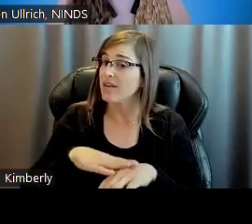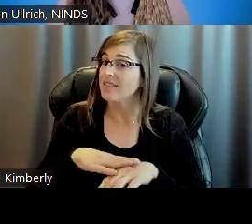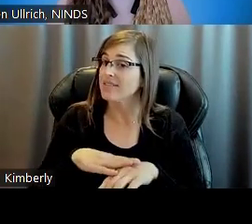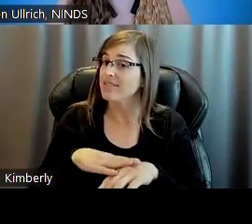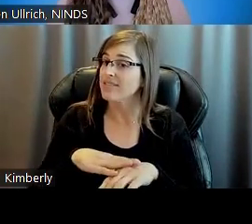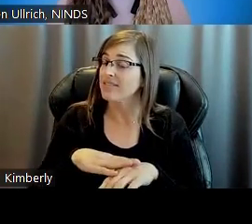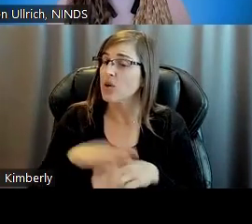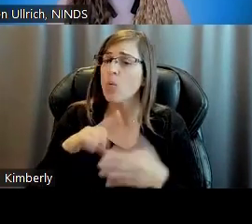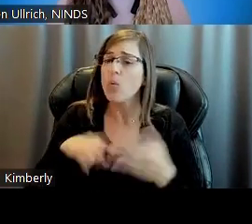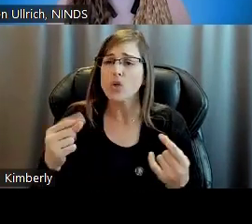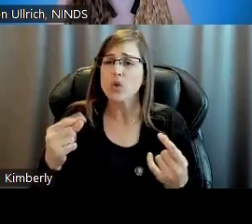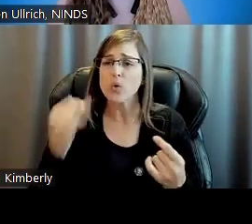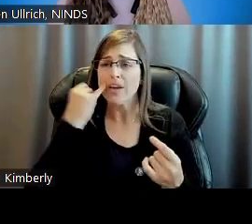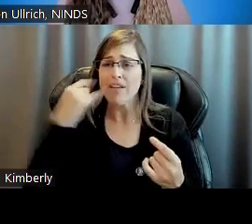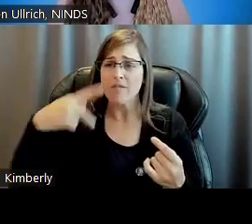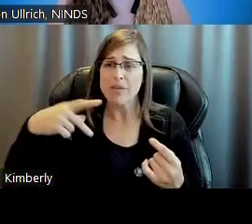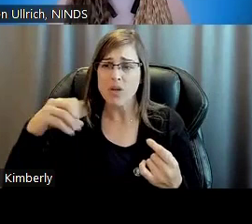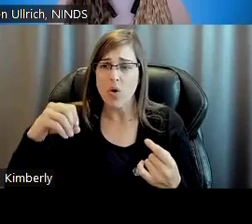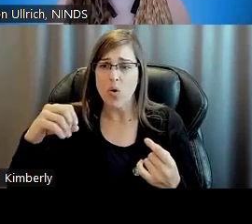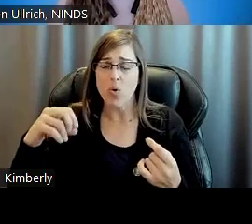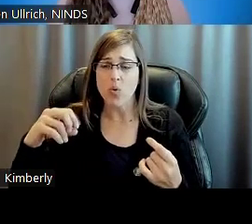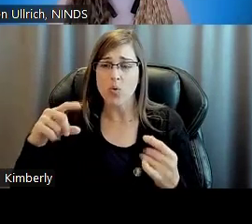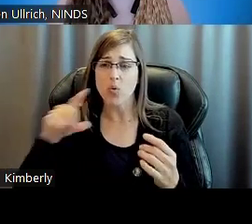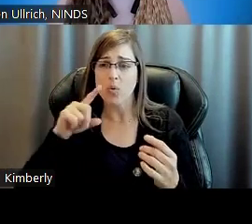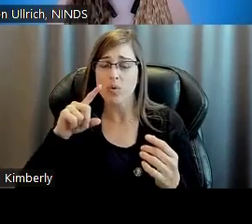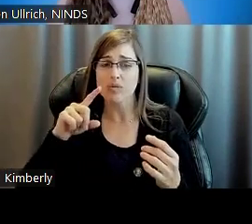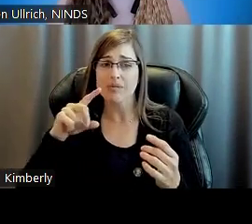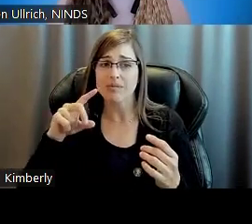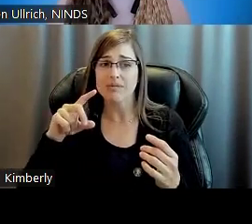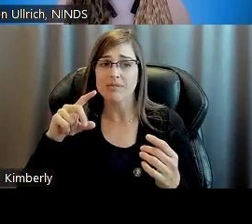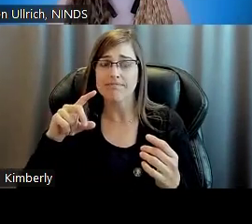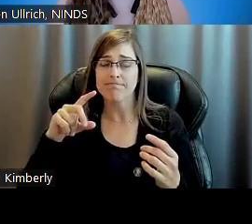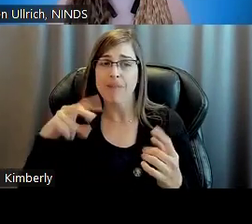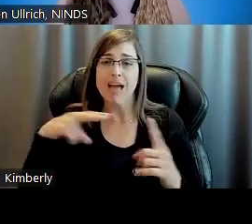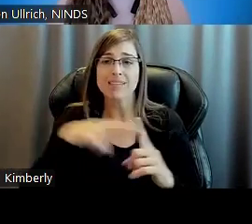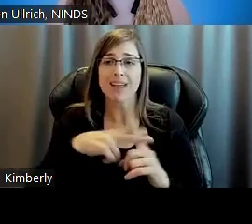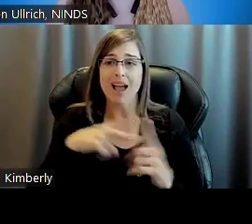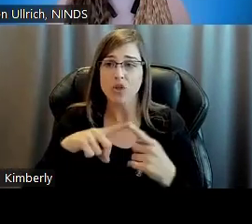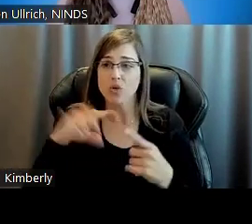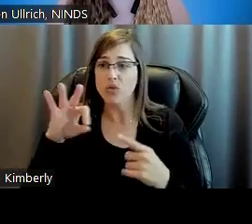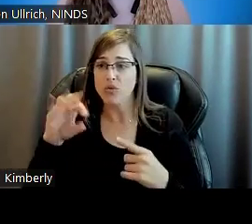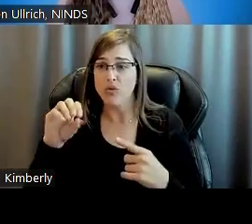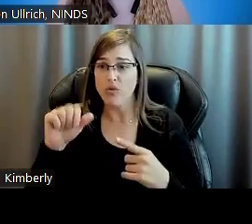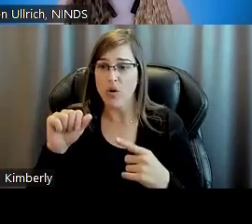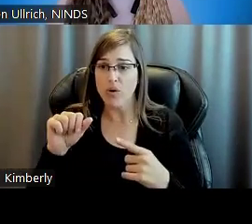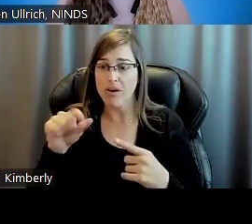if the PO assigned to the FOA that you're interested in does